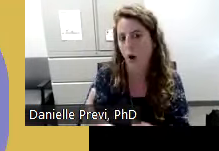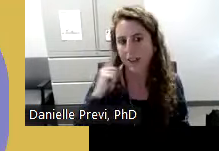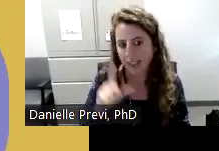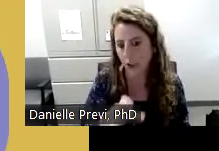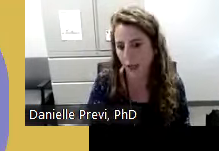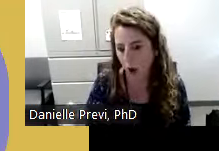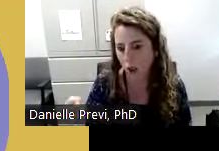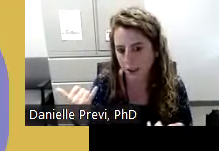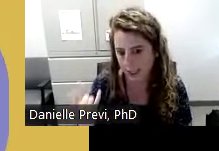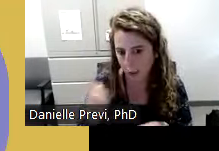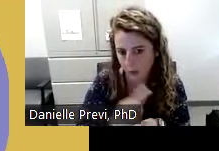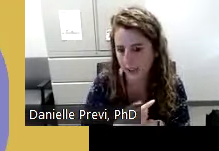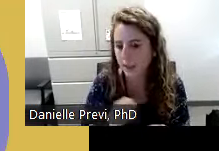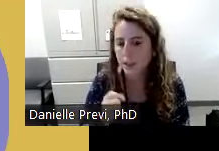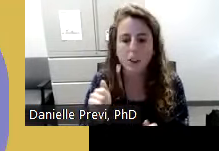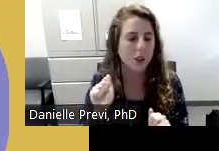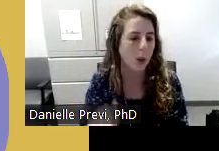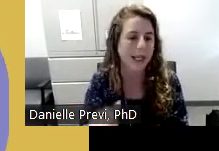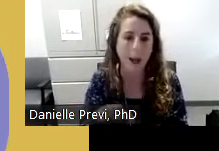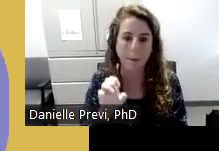that’s actually the leading cause of hearing loss today.